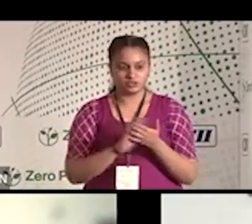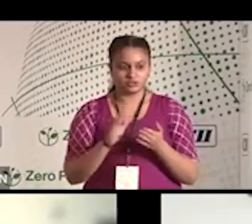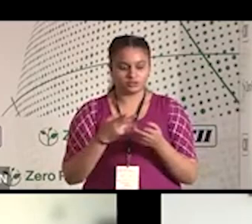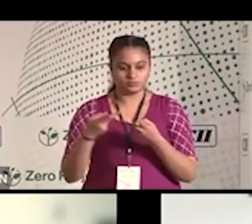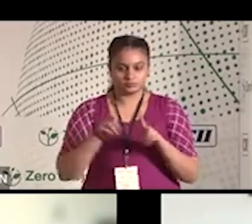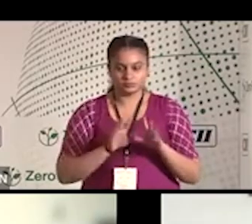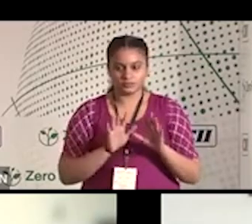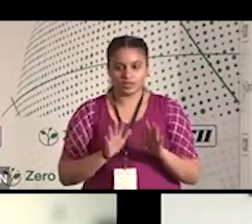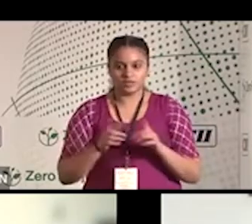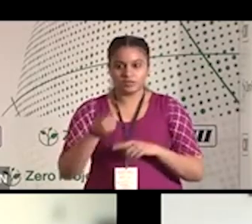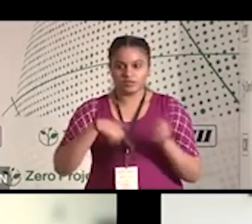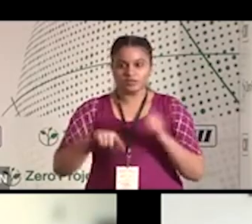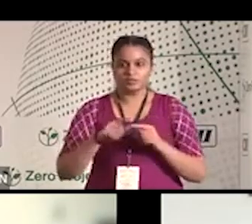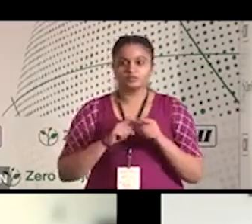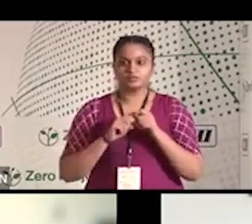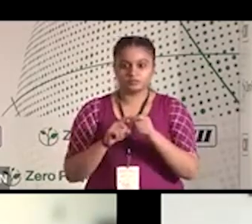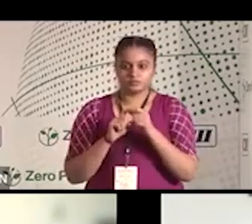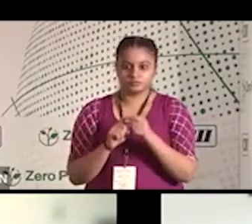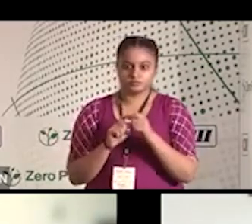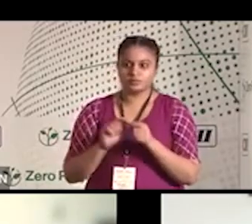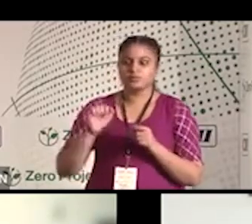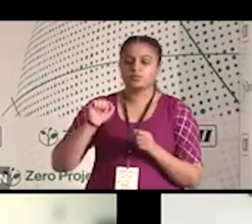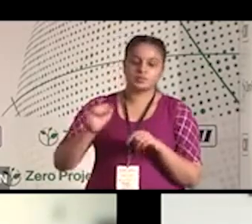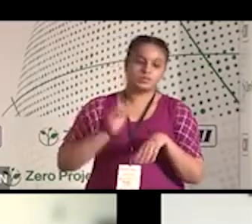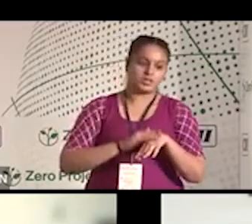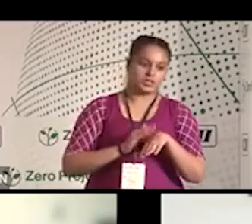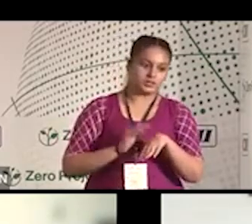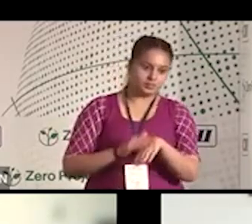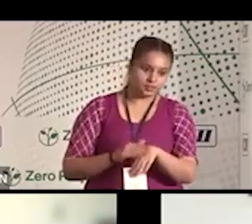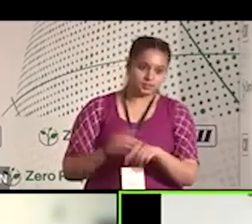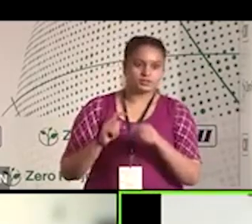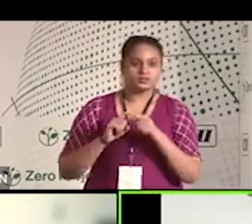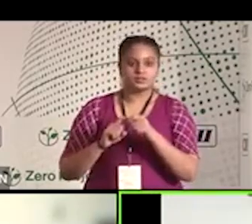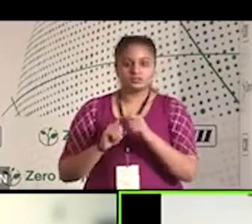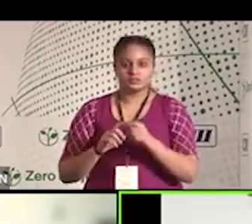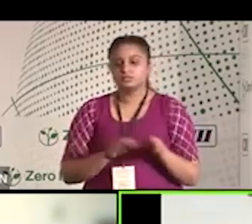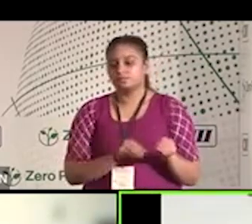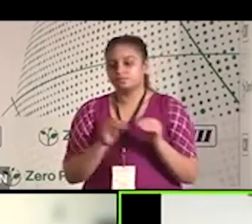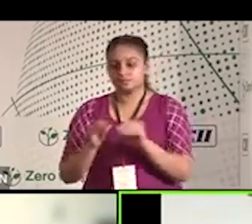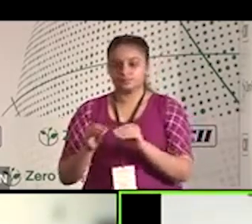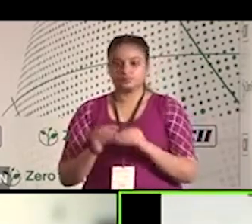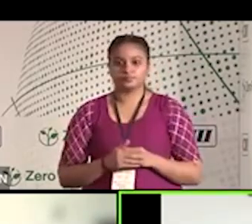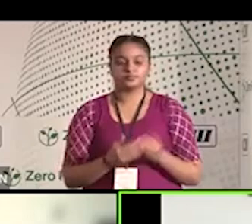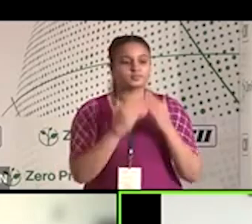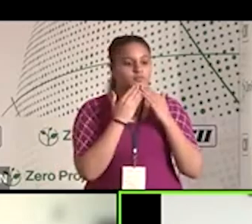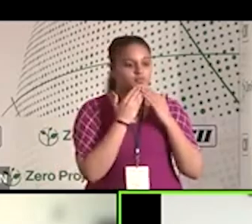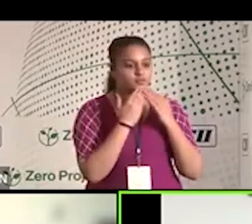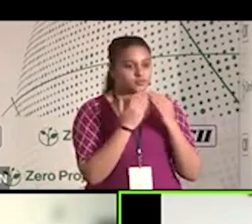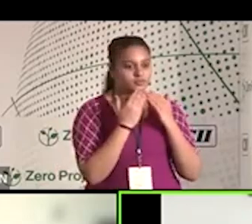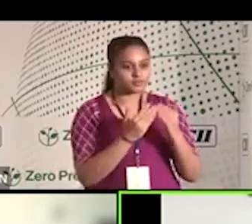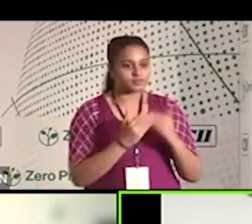by asking Daniel a question about his comment. Sorry, go back to you. Thank you. Thank you so much. Keeping the conversation on.